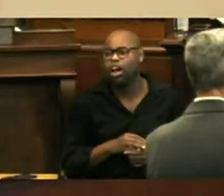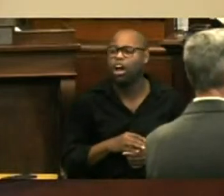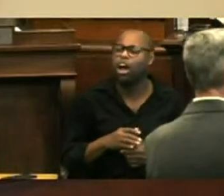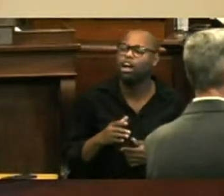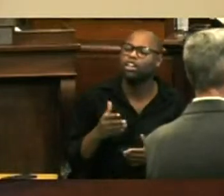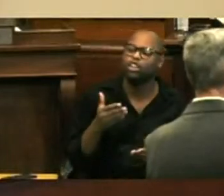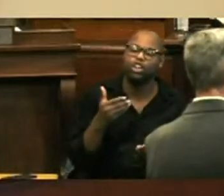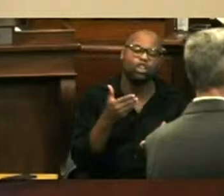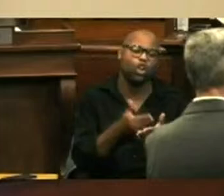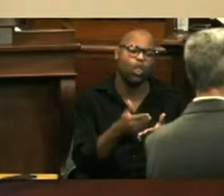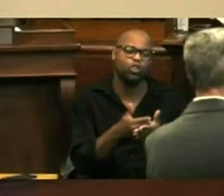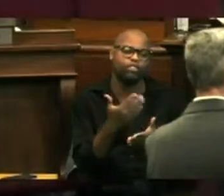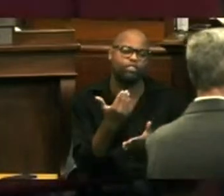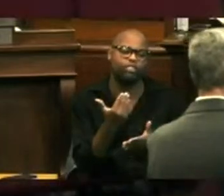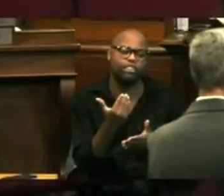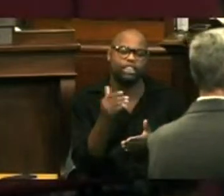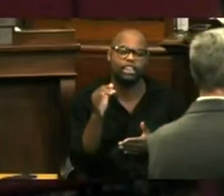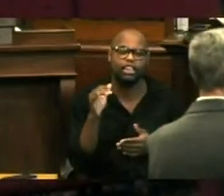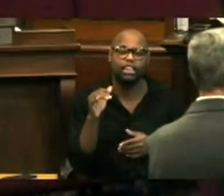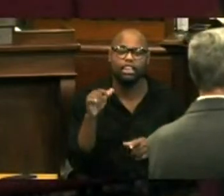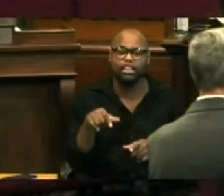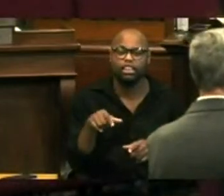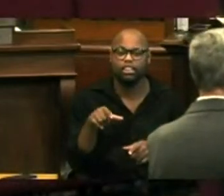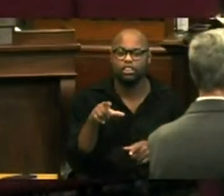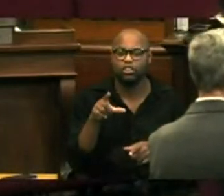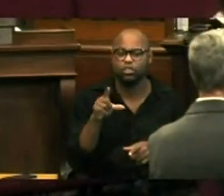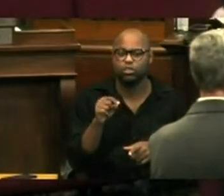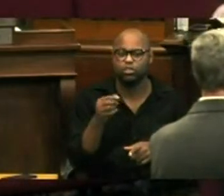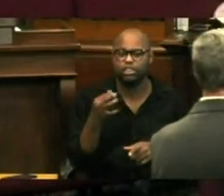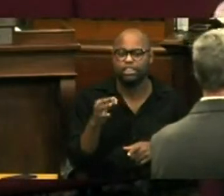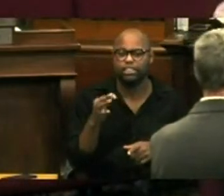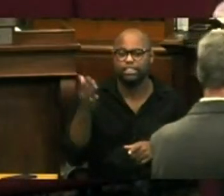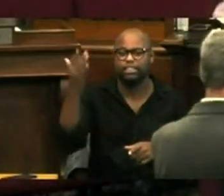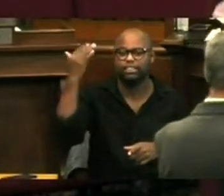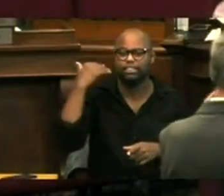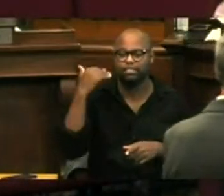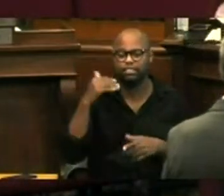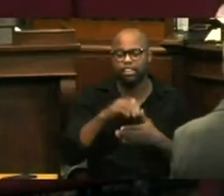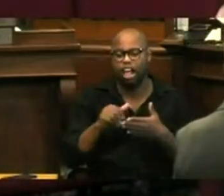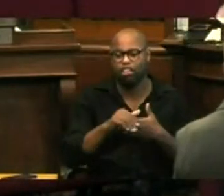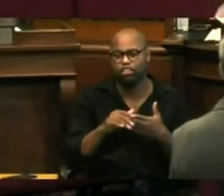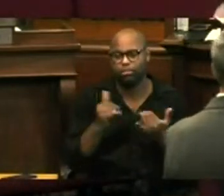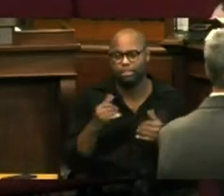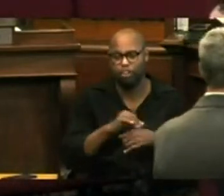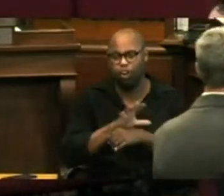million for the cover. And this was under the warrant